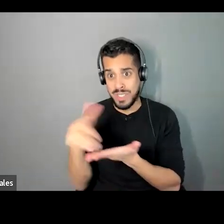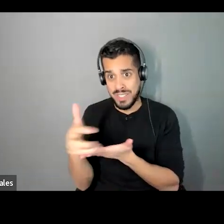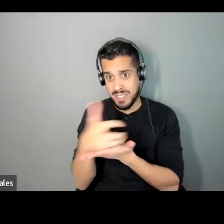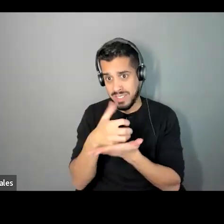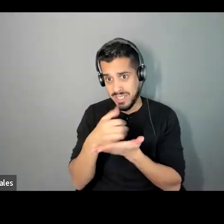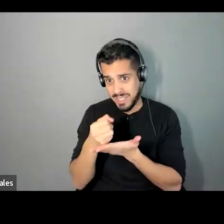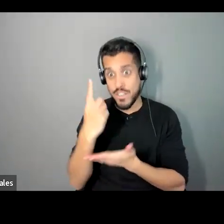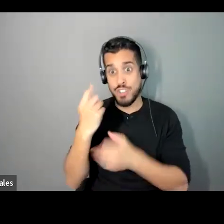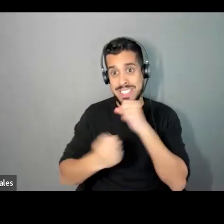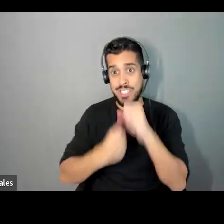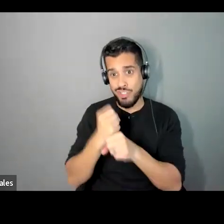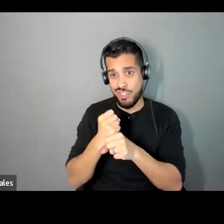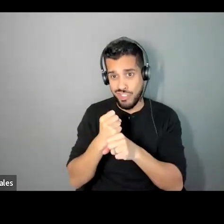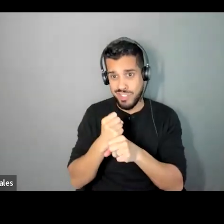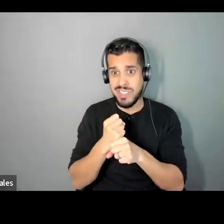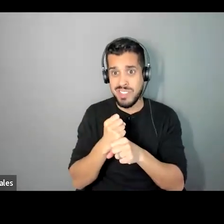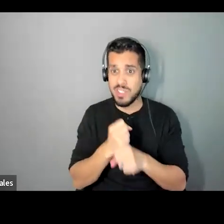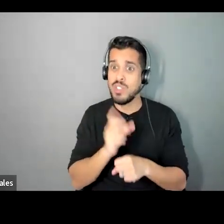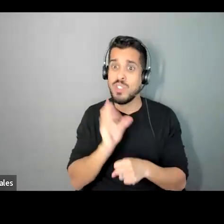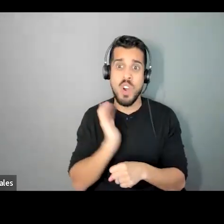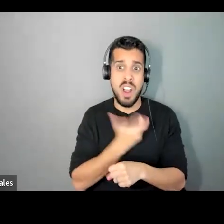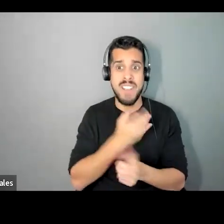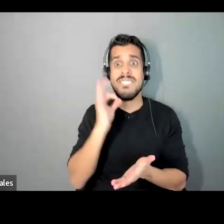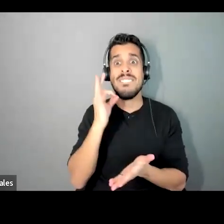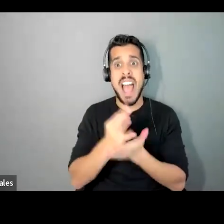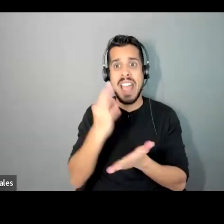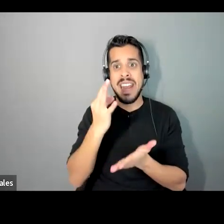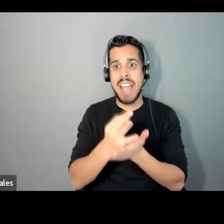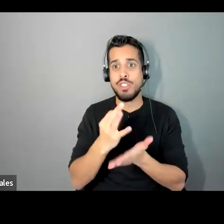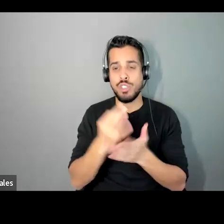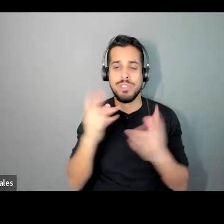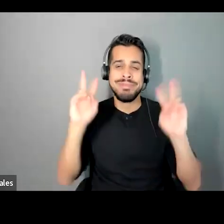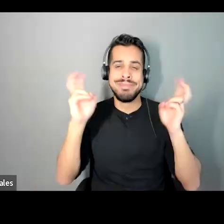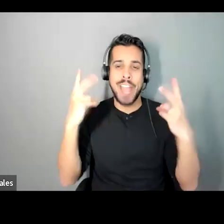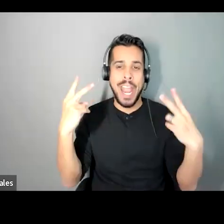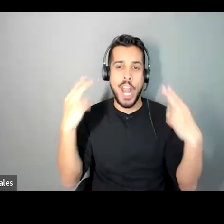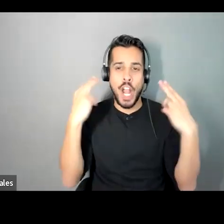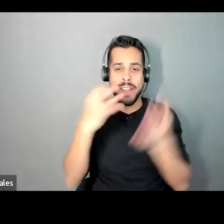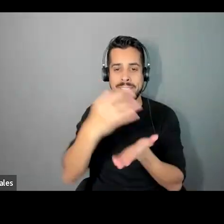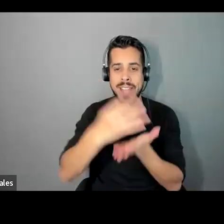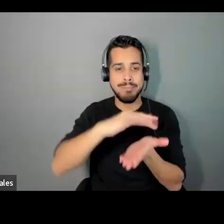Um... so we-- we took a financial haircut, um... big time, and we, um...